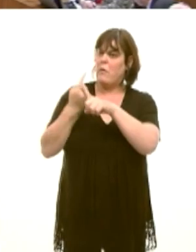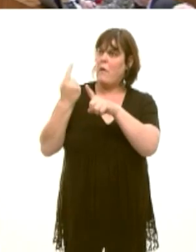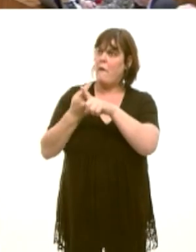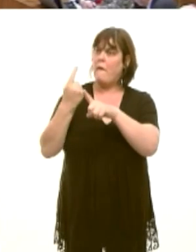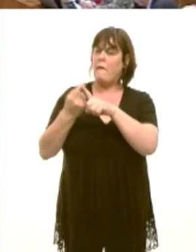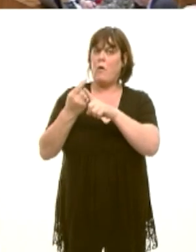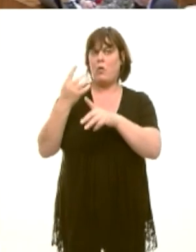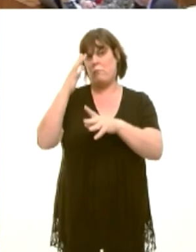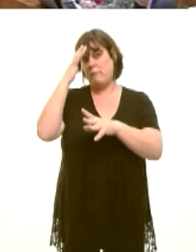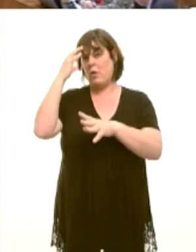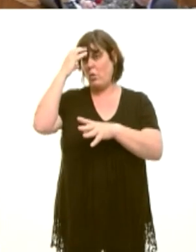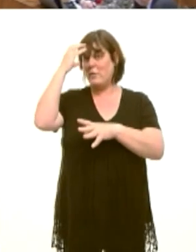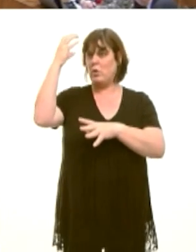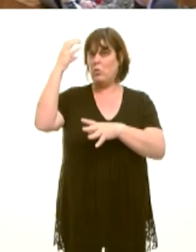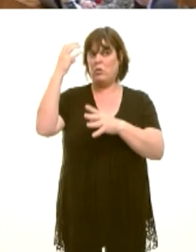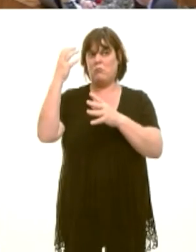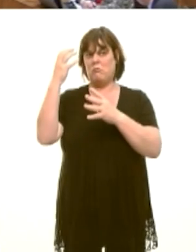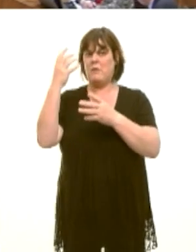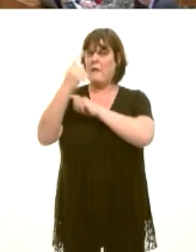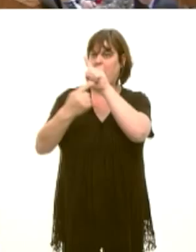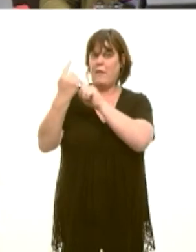for the UK? Carwyn Jones: Itís something that Iíve called